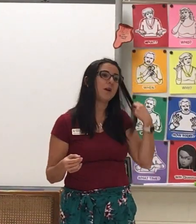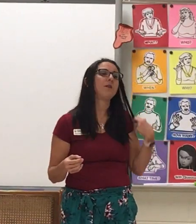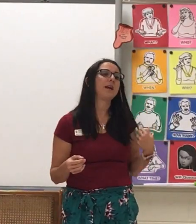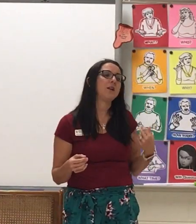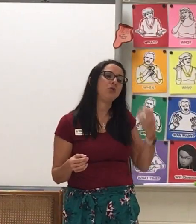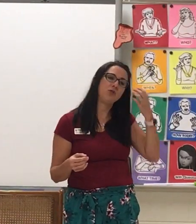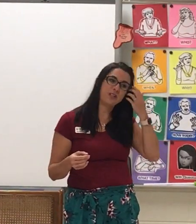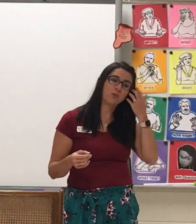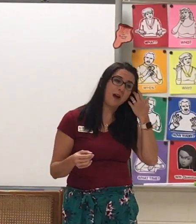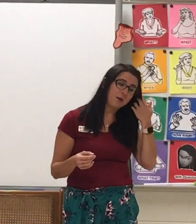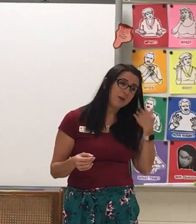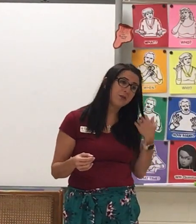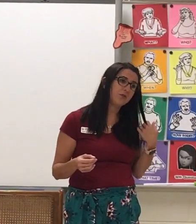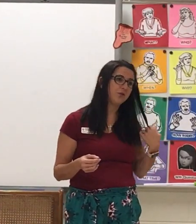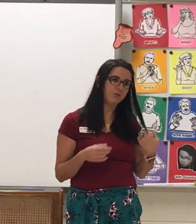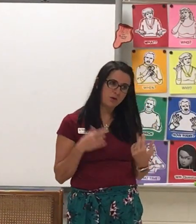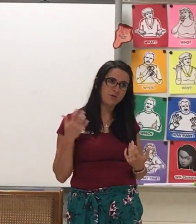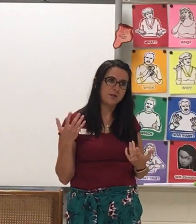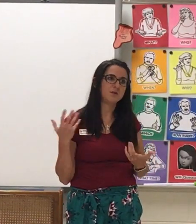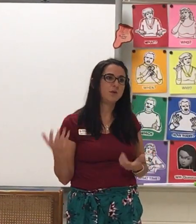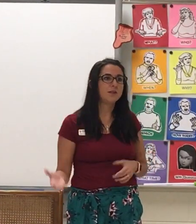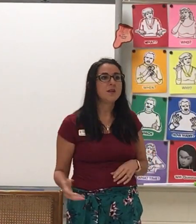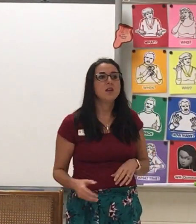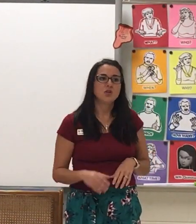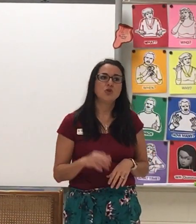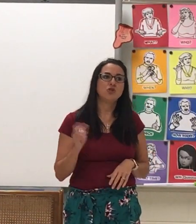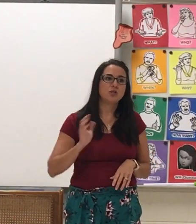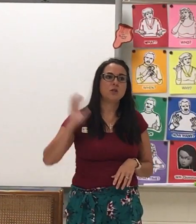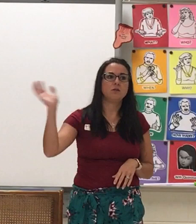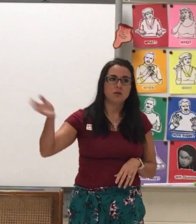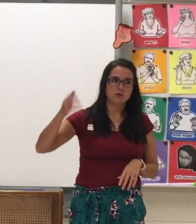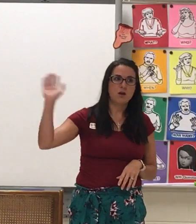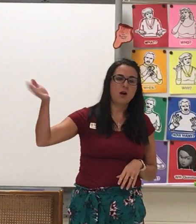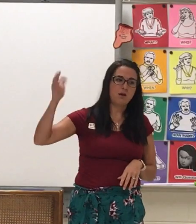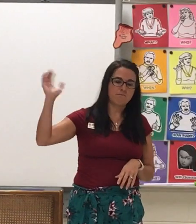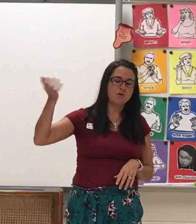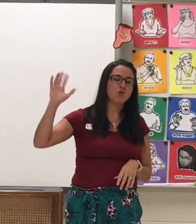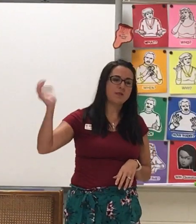whatever hand you usually write it or do much things with you should use that